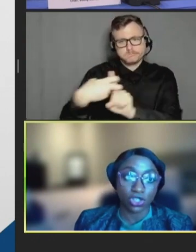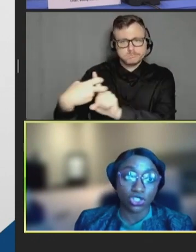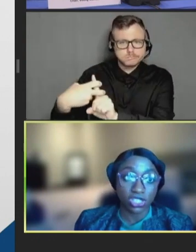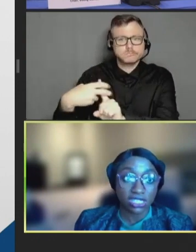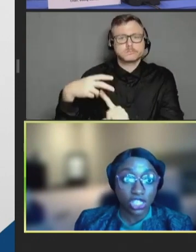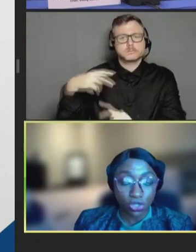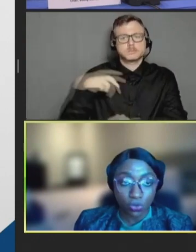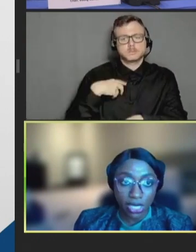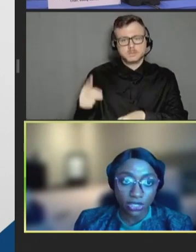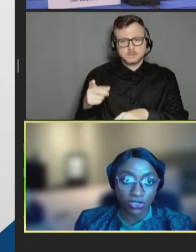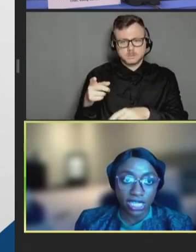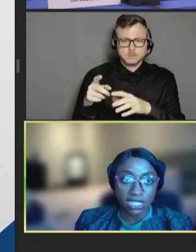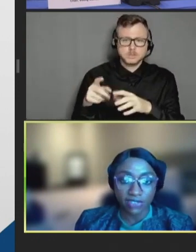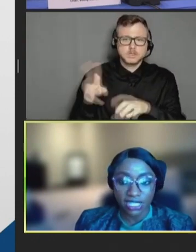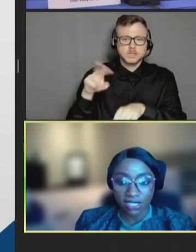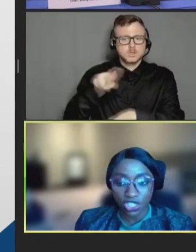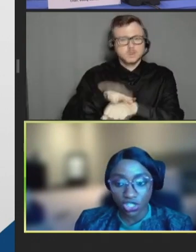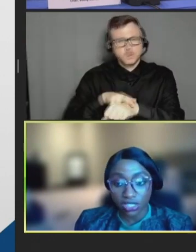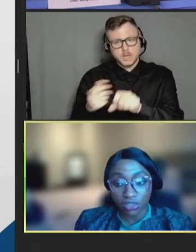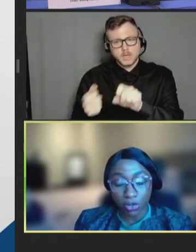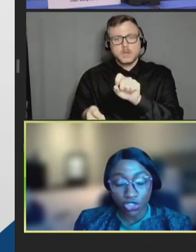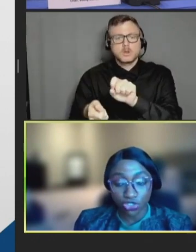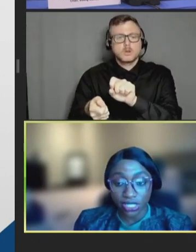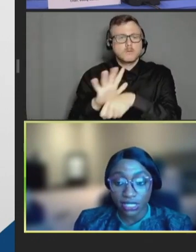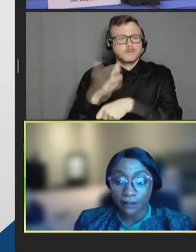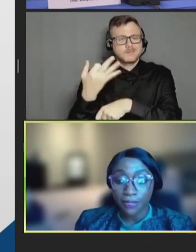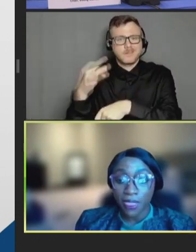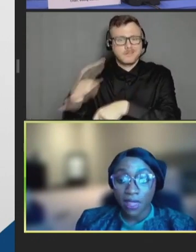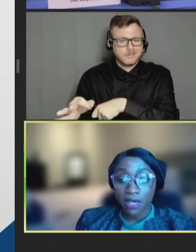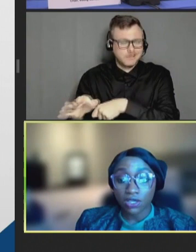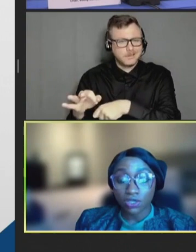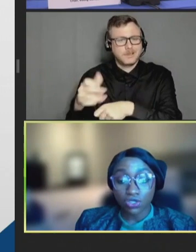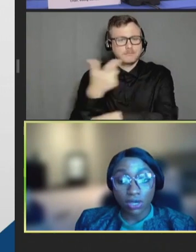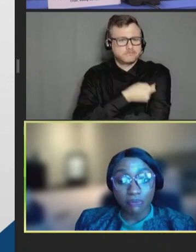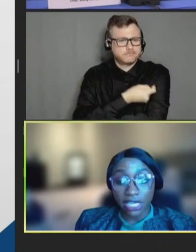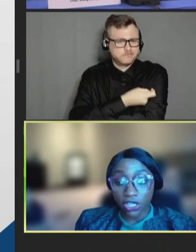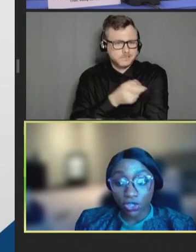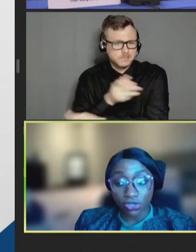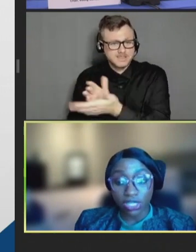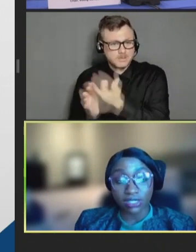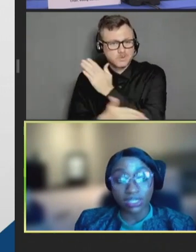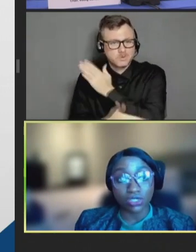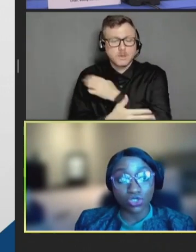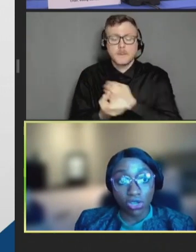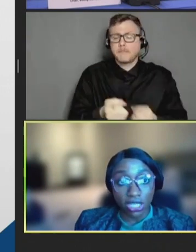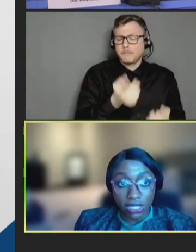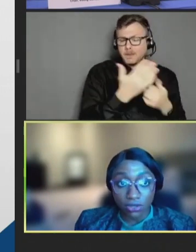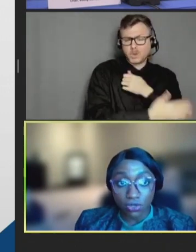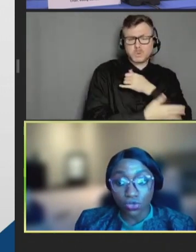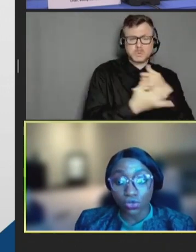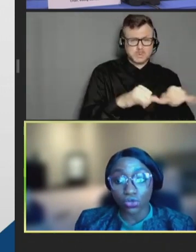conduct nationwide COVID-19 vaccinations in some countries. Many countries are still struggling to